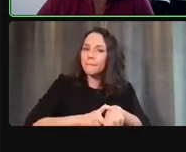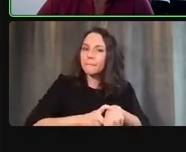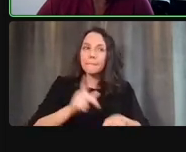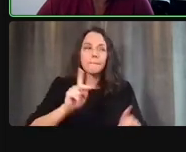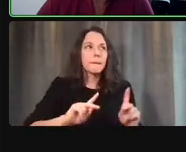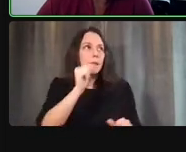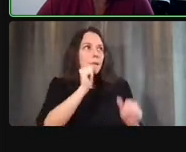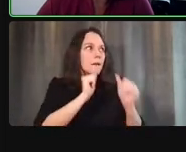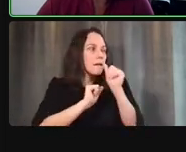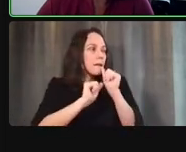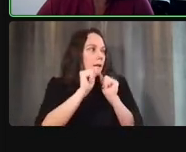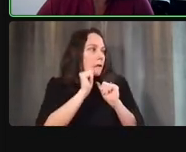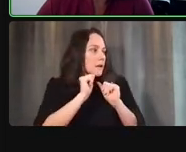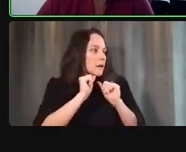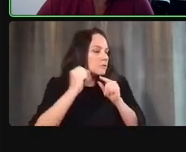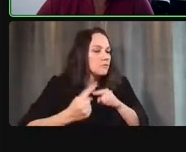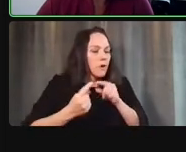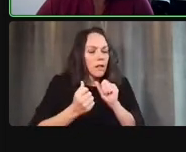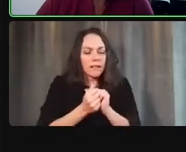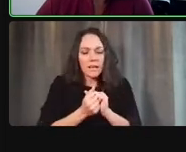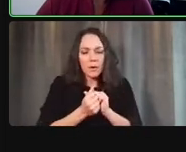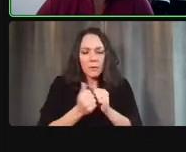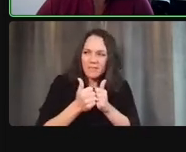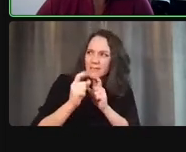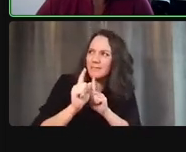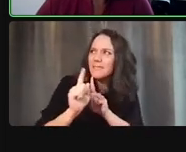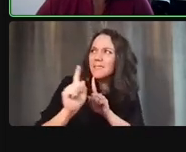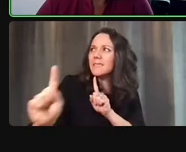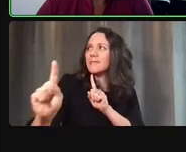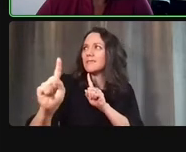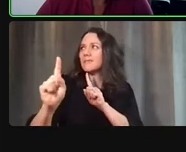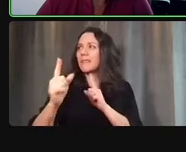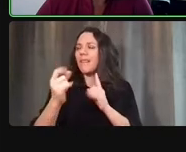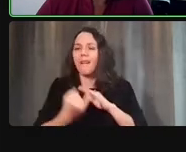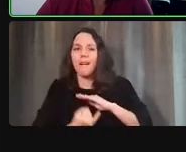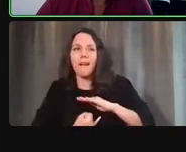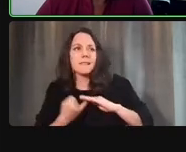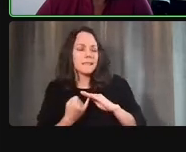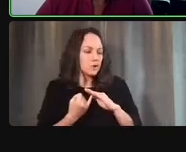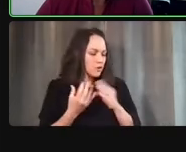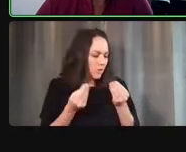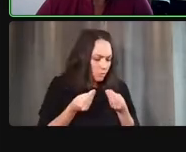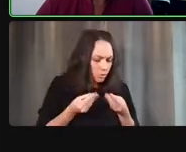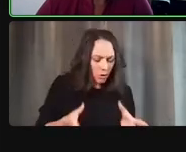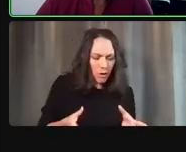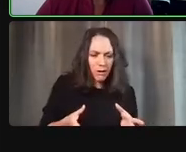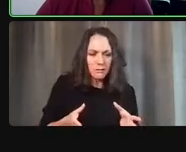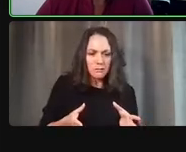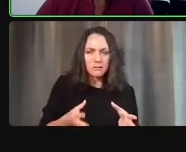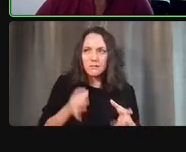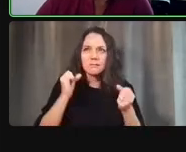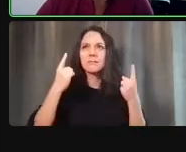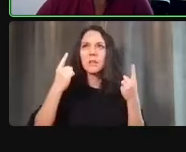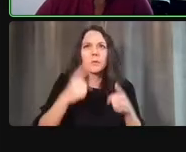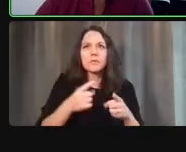distancing and isolation, loss, and just not understanding what's going on. And so it was right.